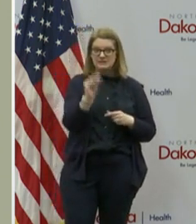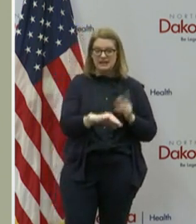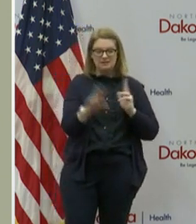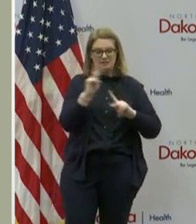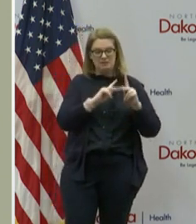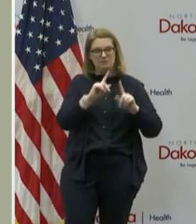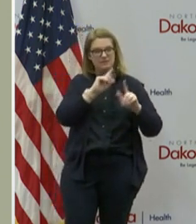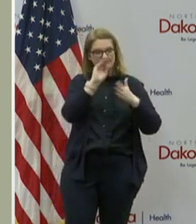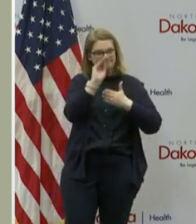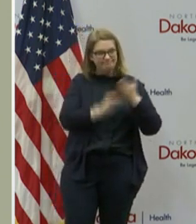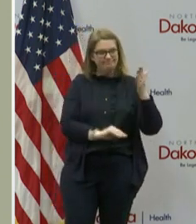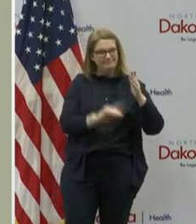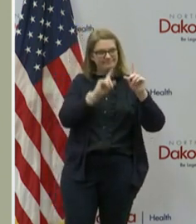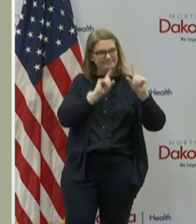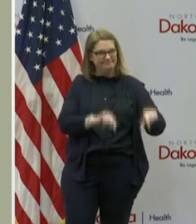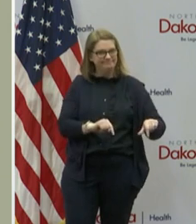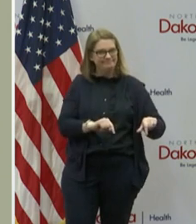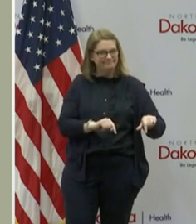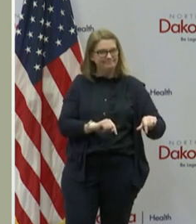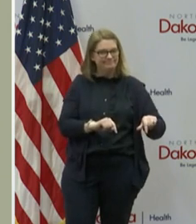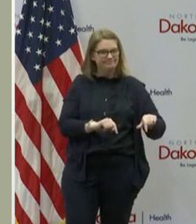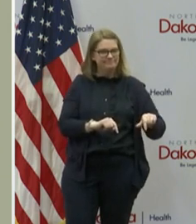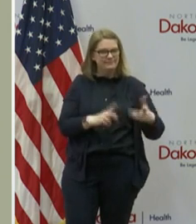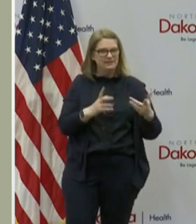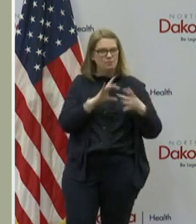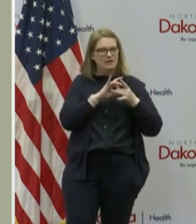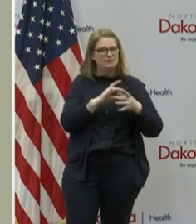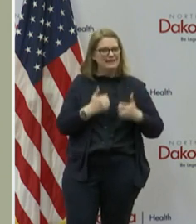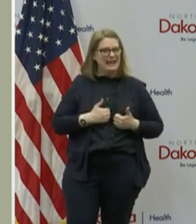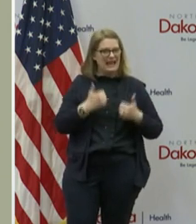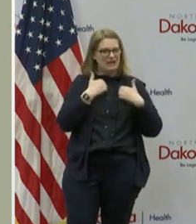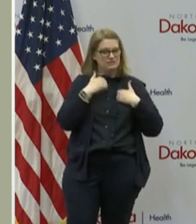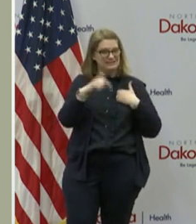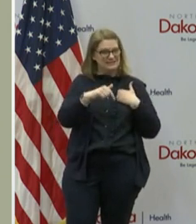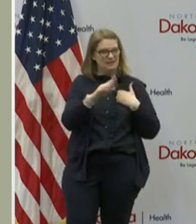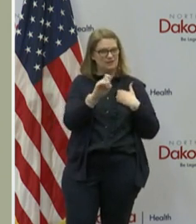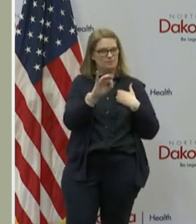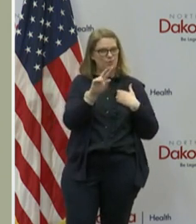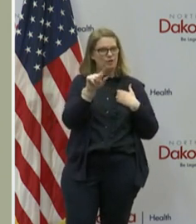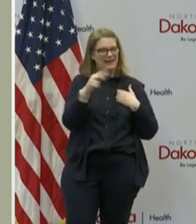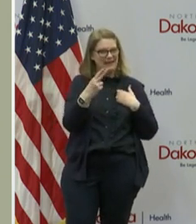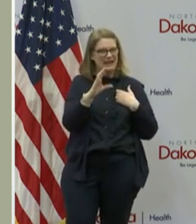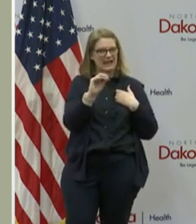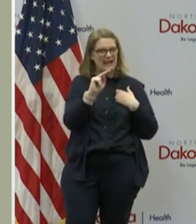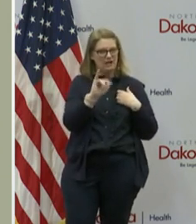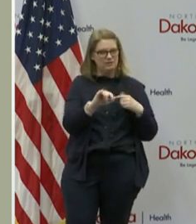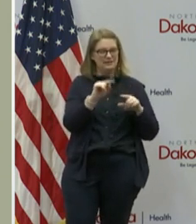COUNTY THE NUMBER ONE COUNTY IN OUR STATE, 73% IS THE ESTIMATE FOR THE NUMBER OF HAVE COMPLETED